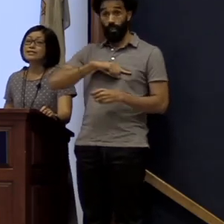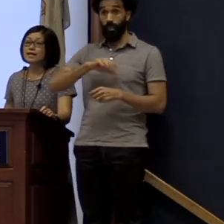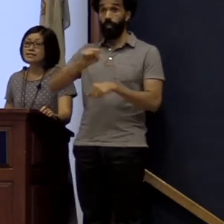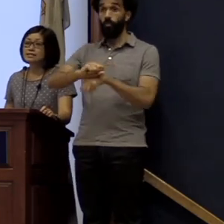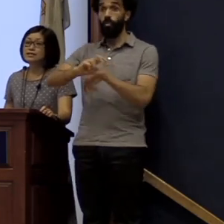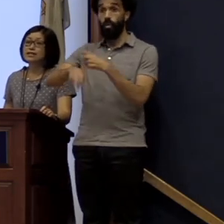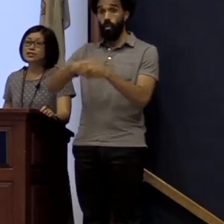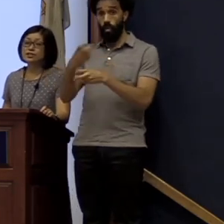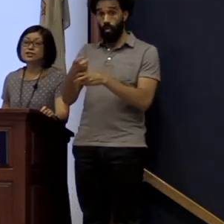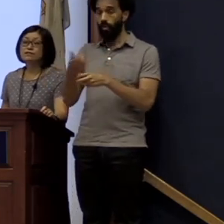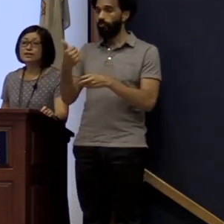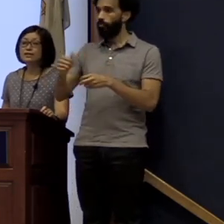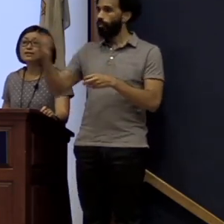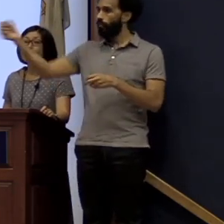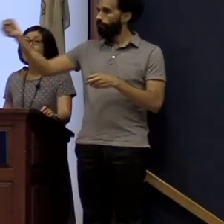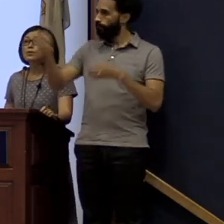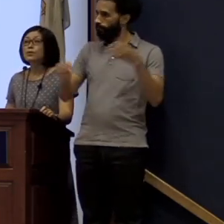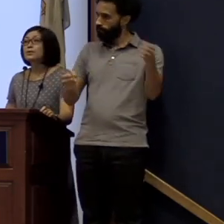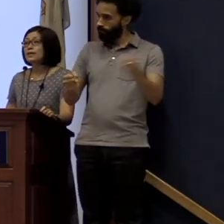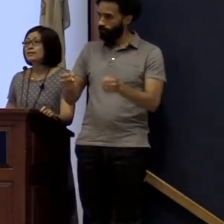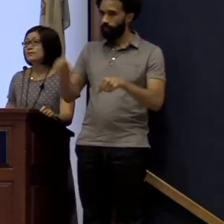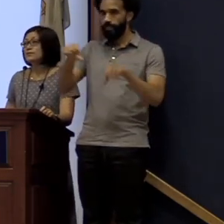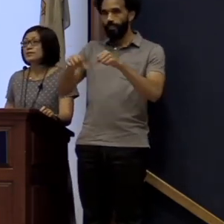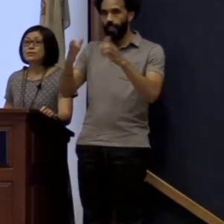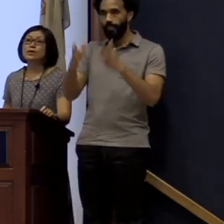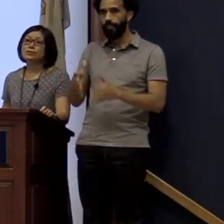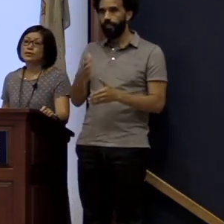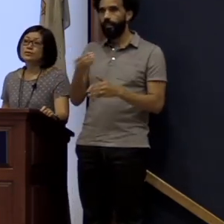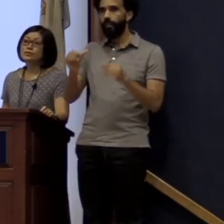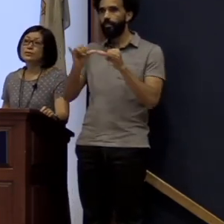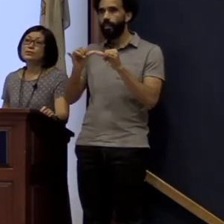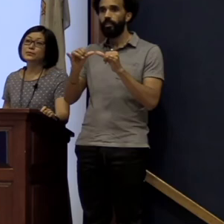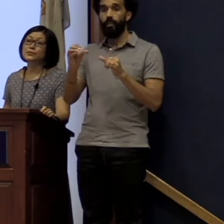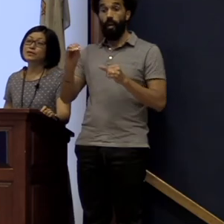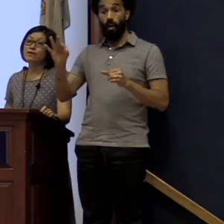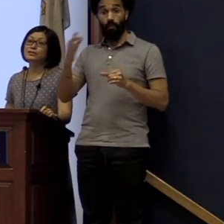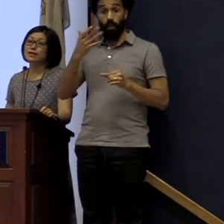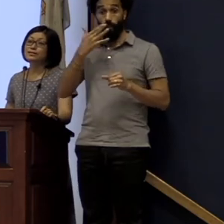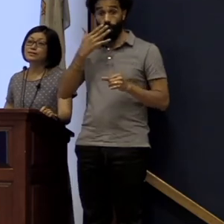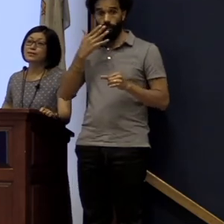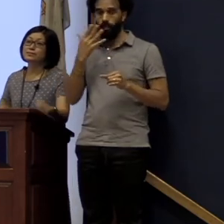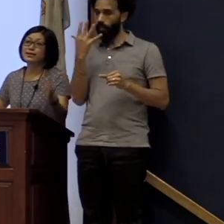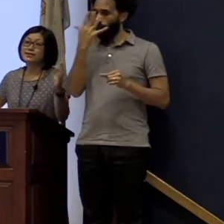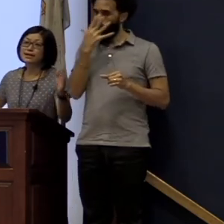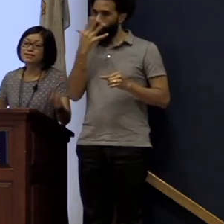scientists and engineers of color who look like the youth that we work with so so we have contacted every